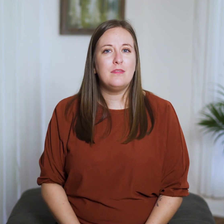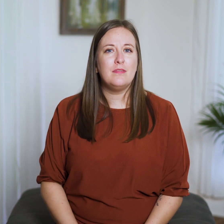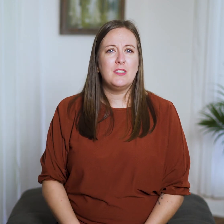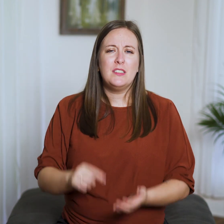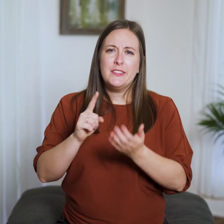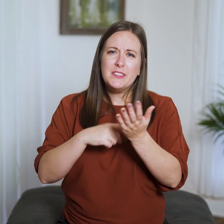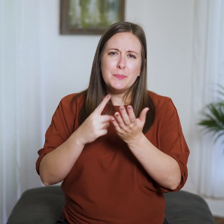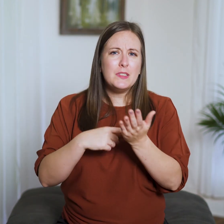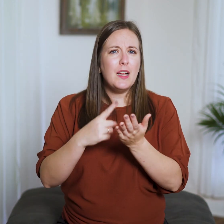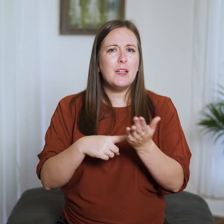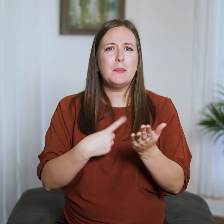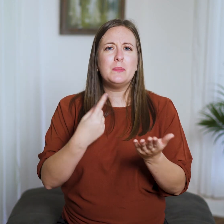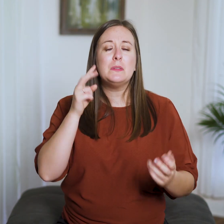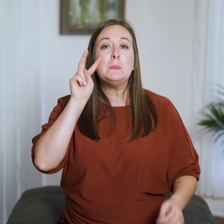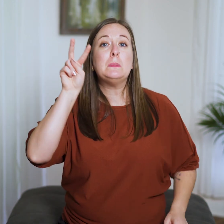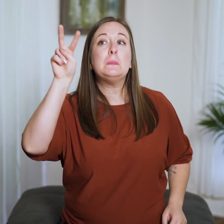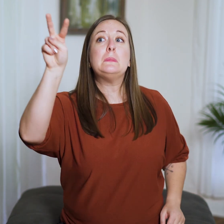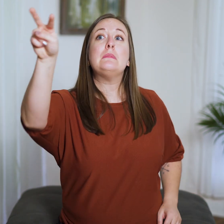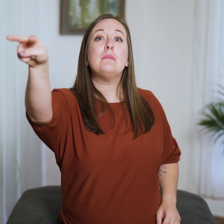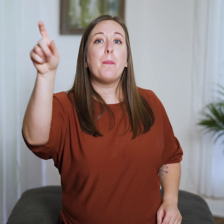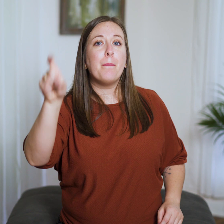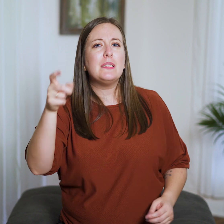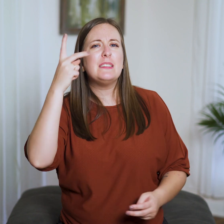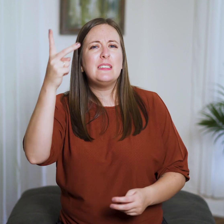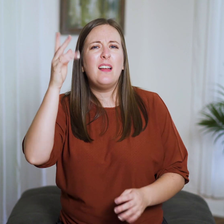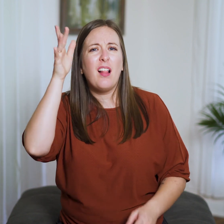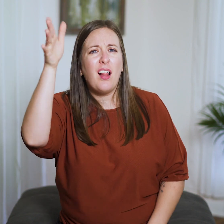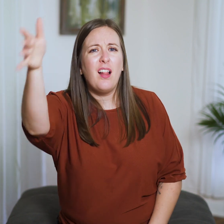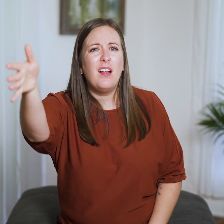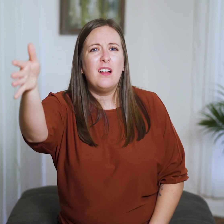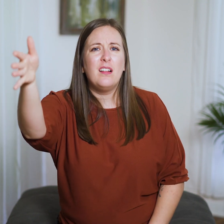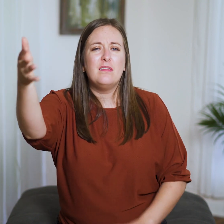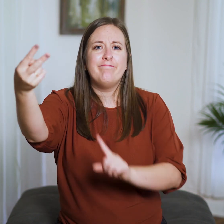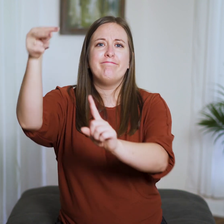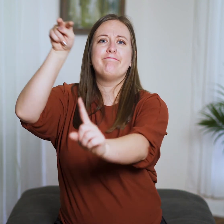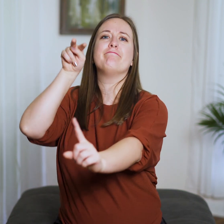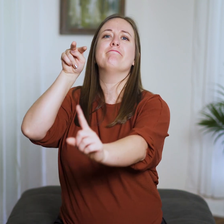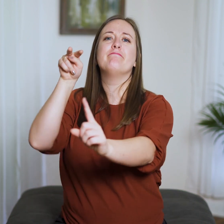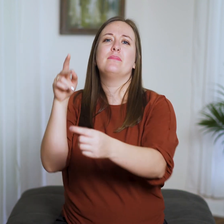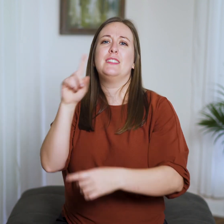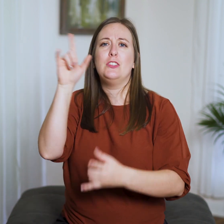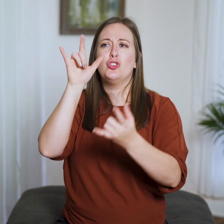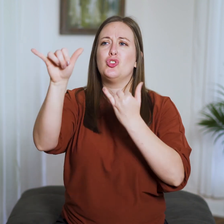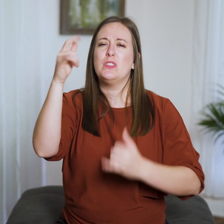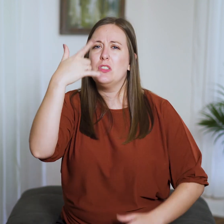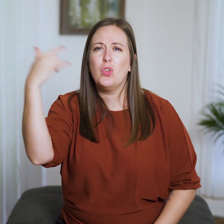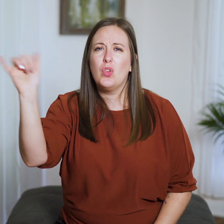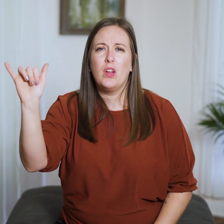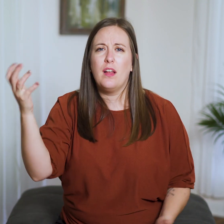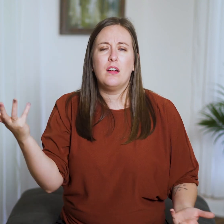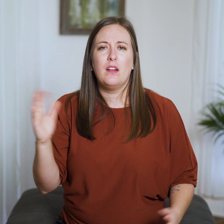Sometimes we have to have eternity in view to see it;